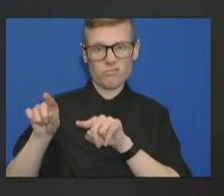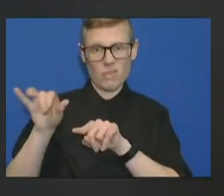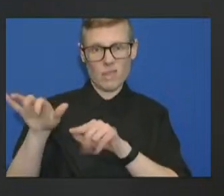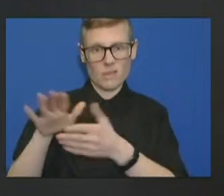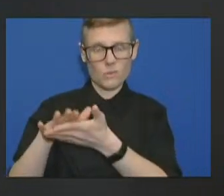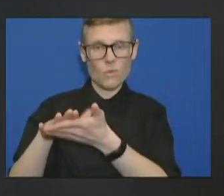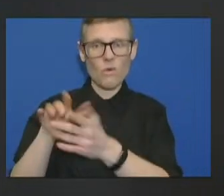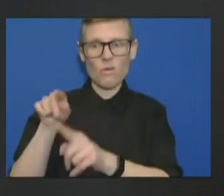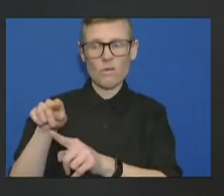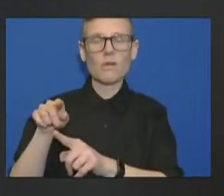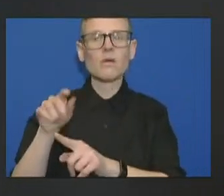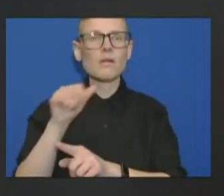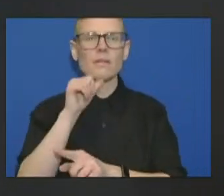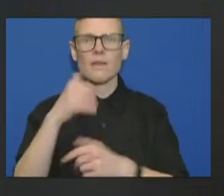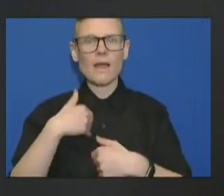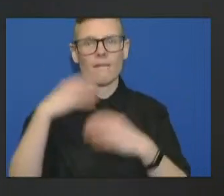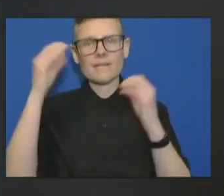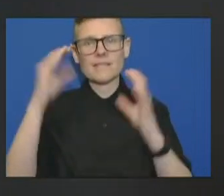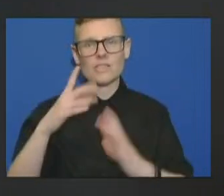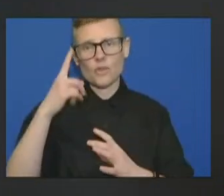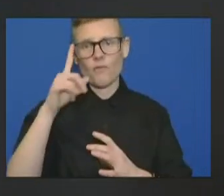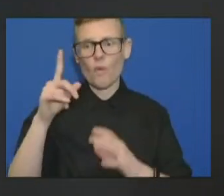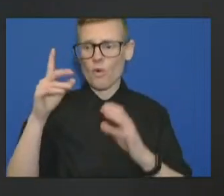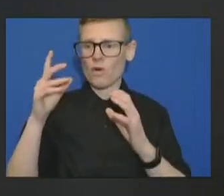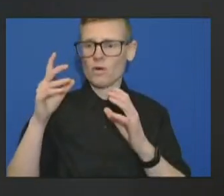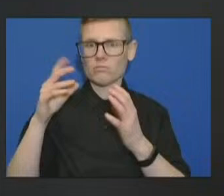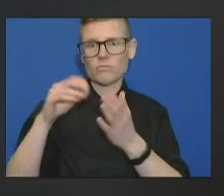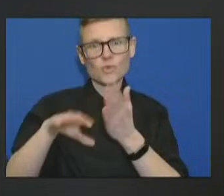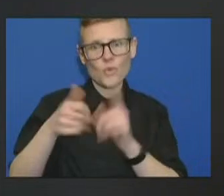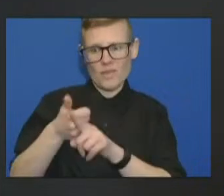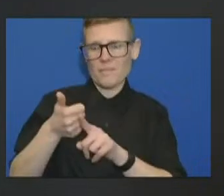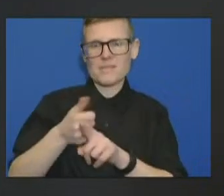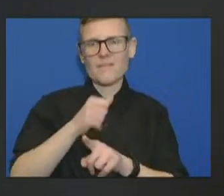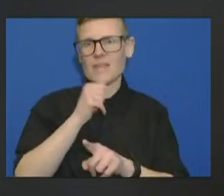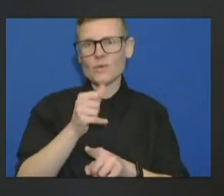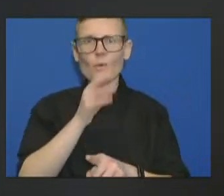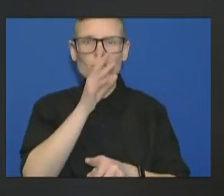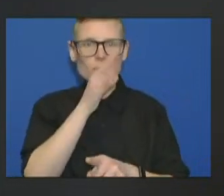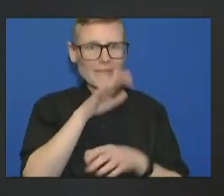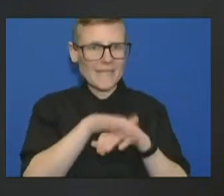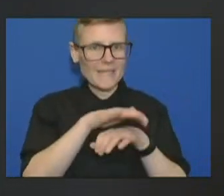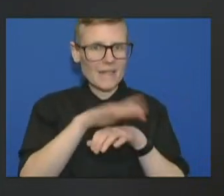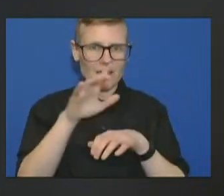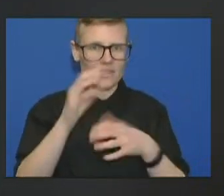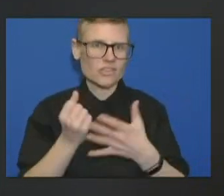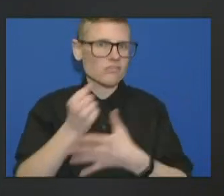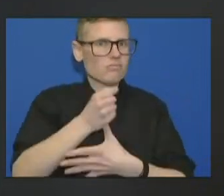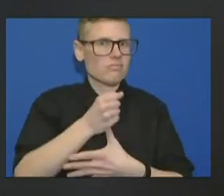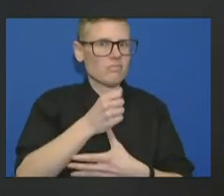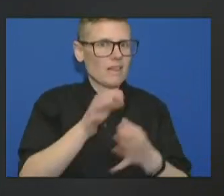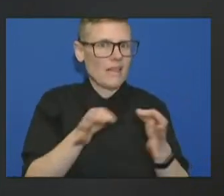time, the high school my children attended did not have a